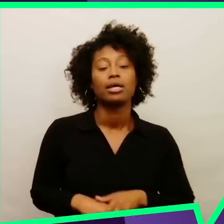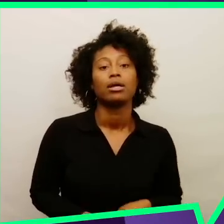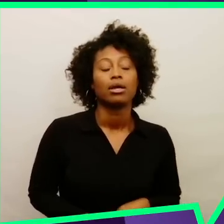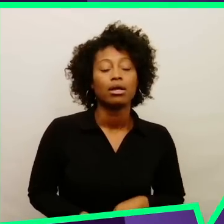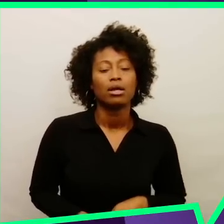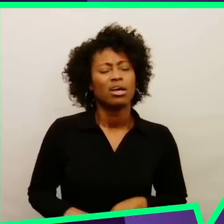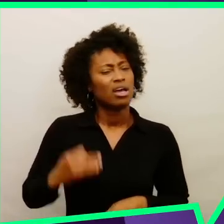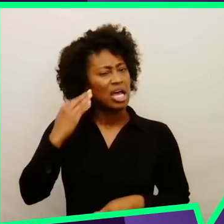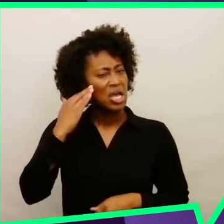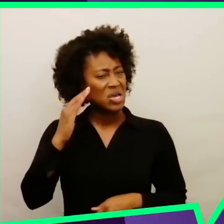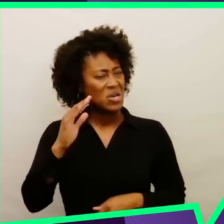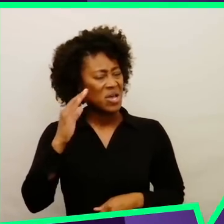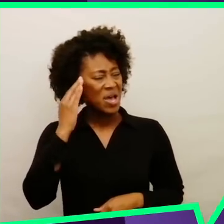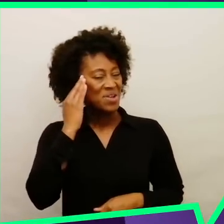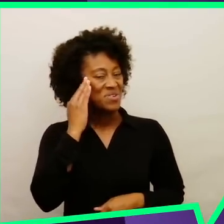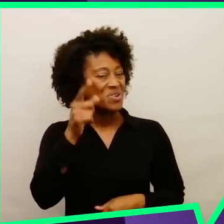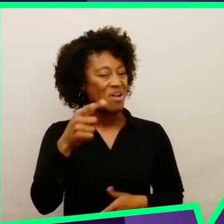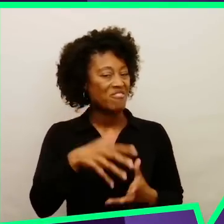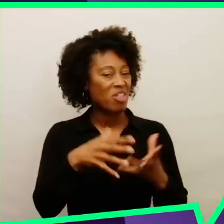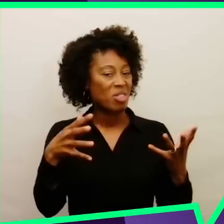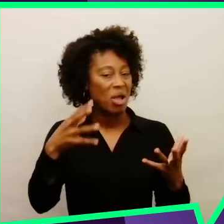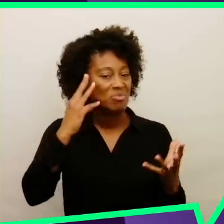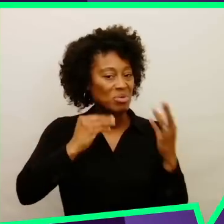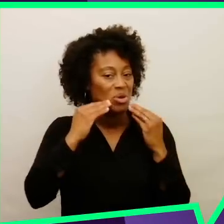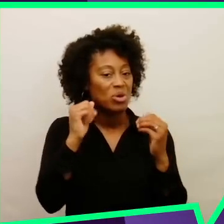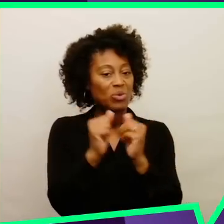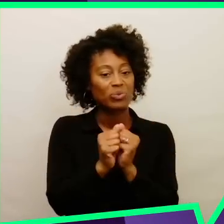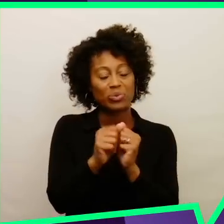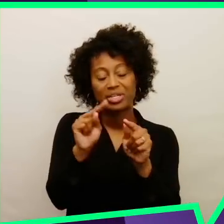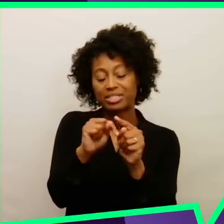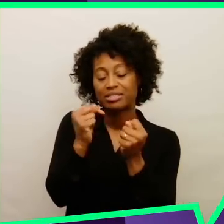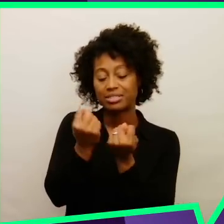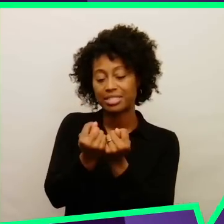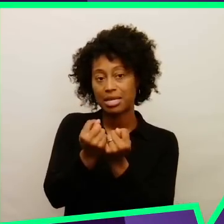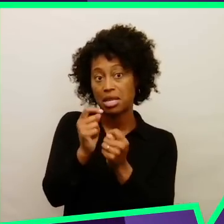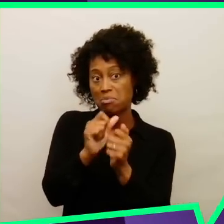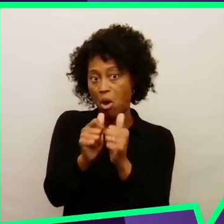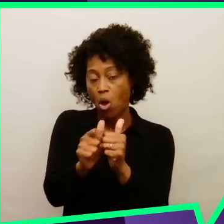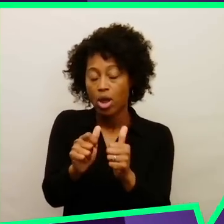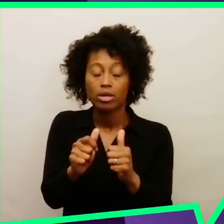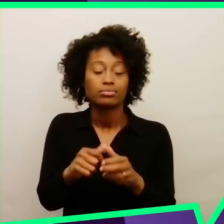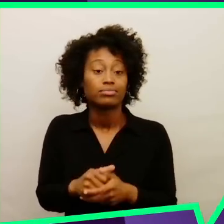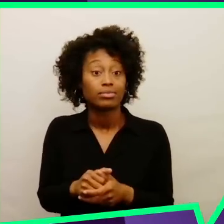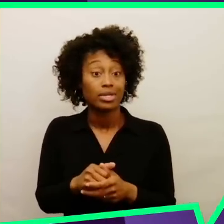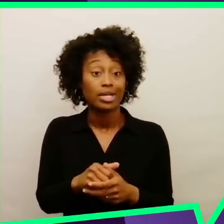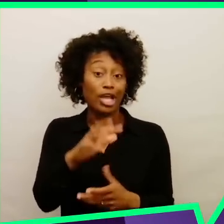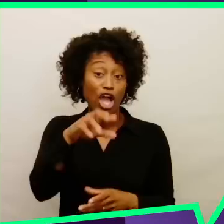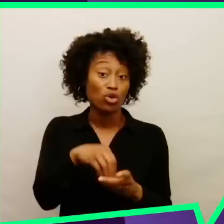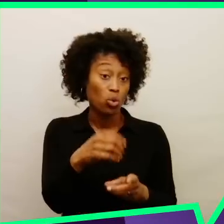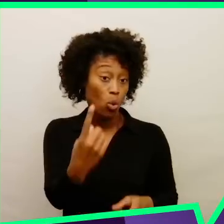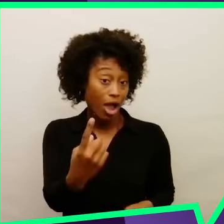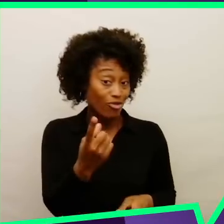And I know you have a lot of experience with sports, team sports, individual sports, including one